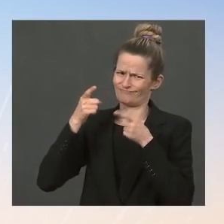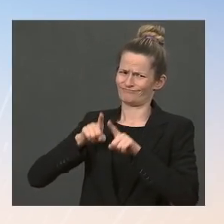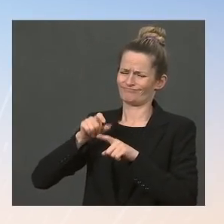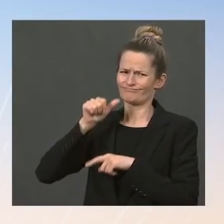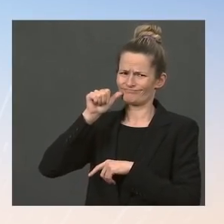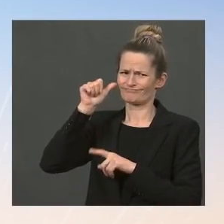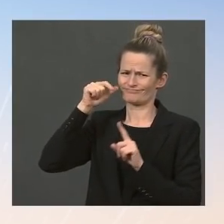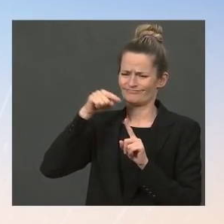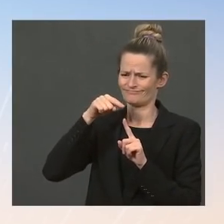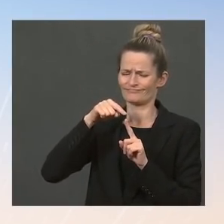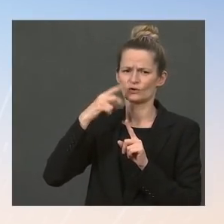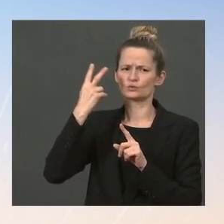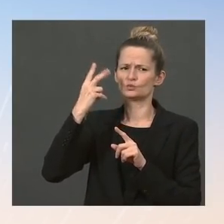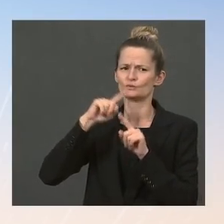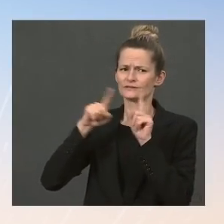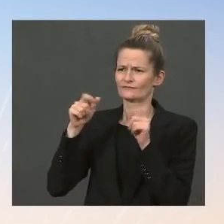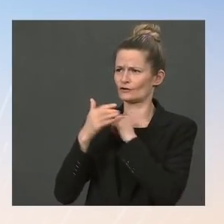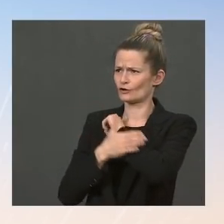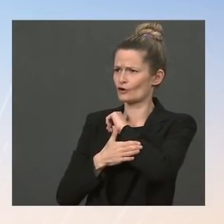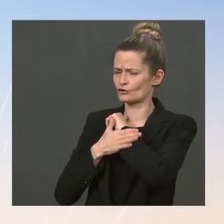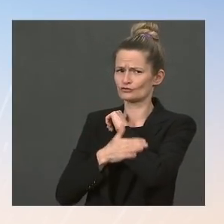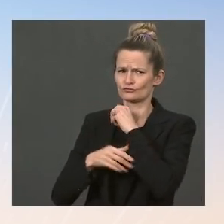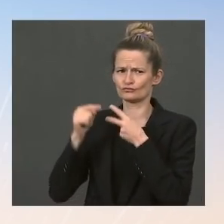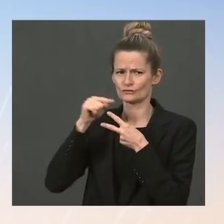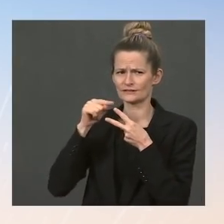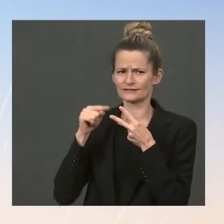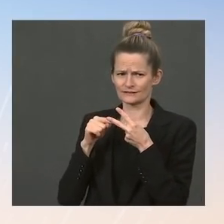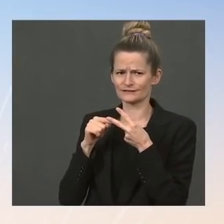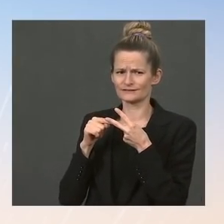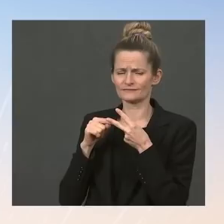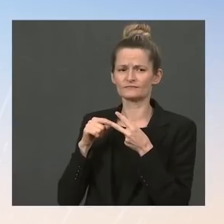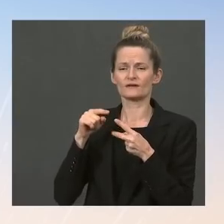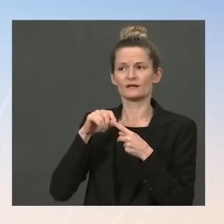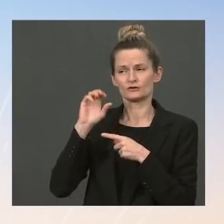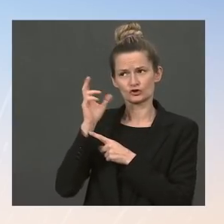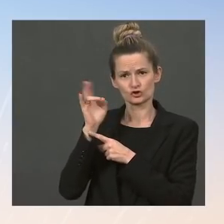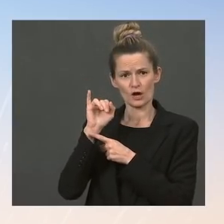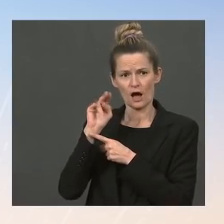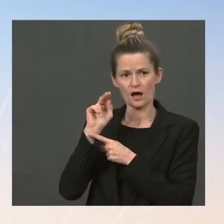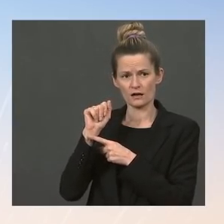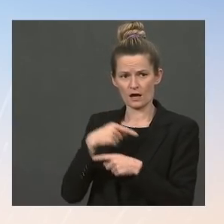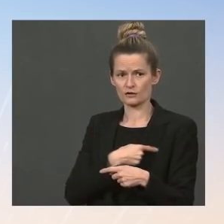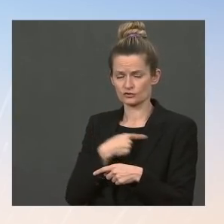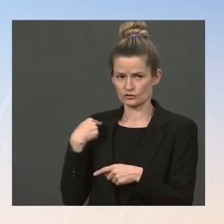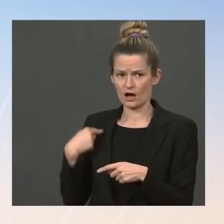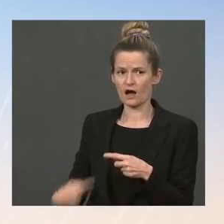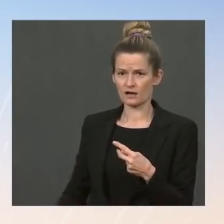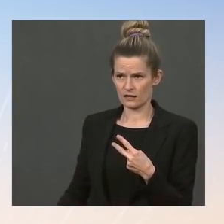First, China, who said that -- who accused this agreement of escalating tensions in the region